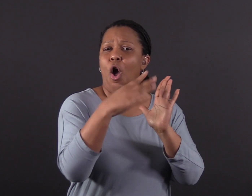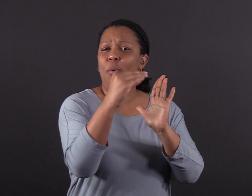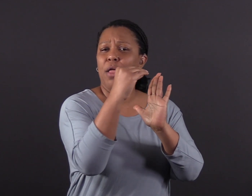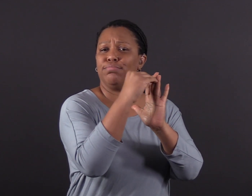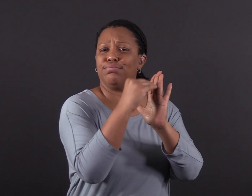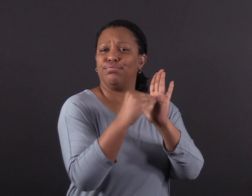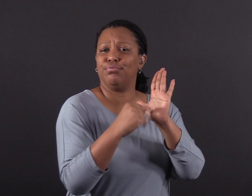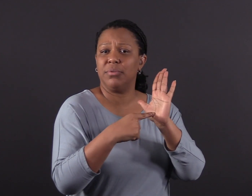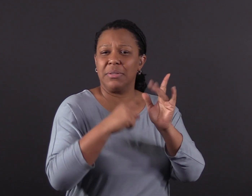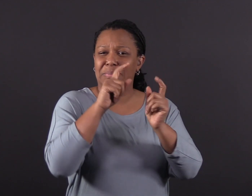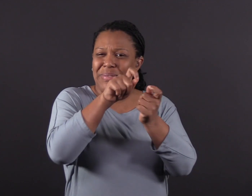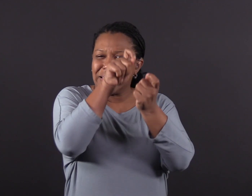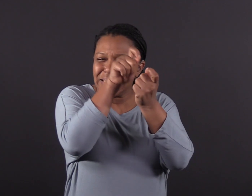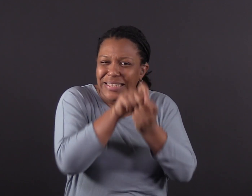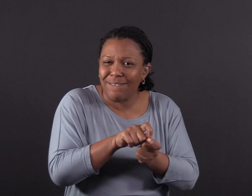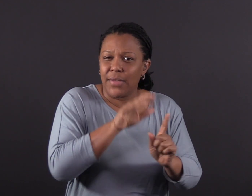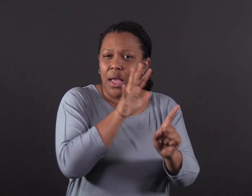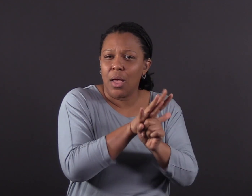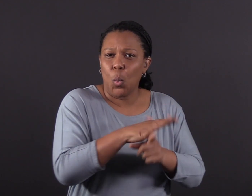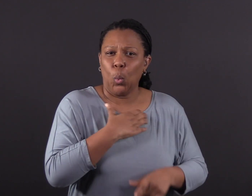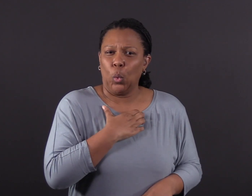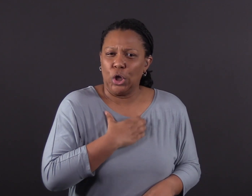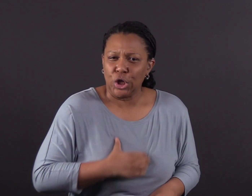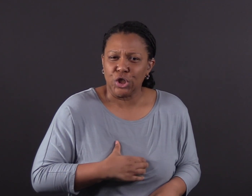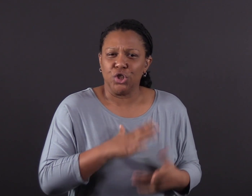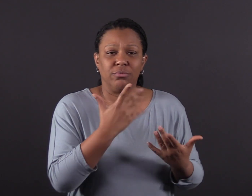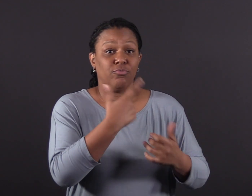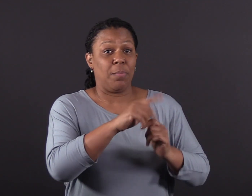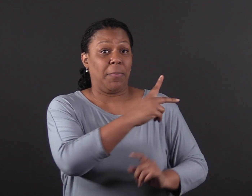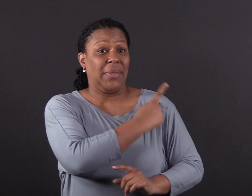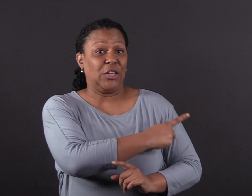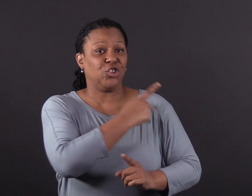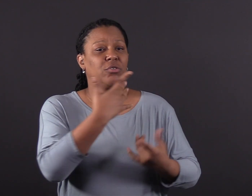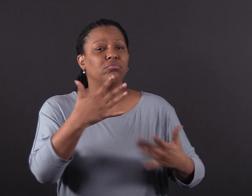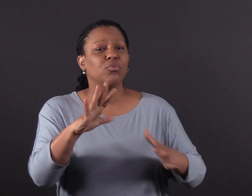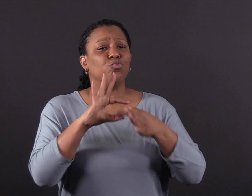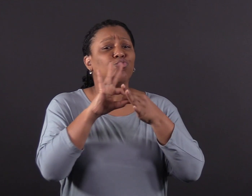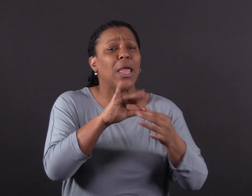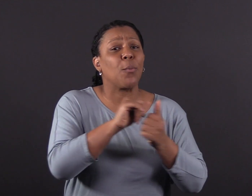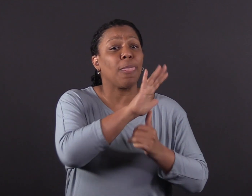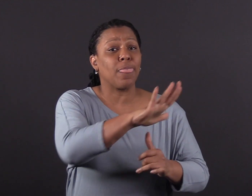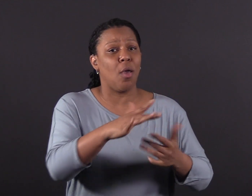a legal document that outlines the specific wishes of the patient regarding their medical